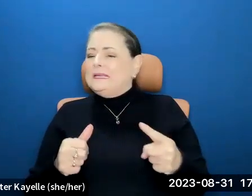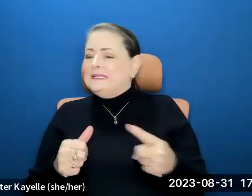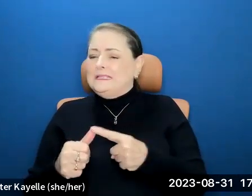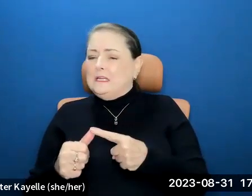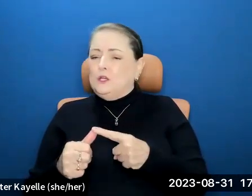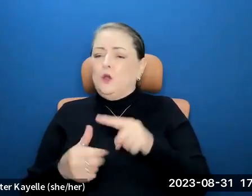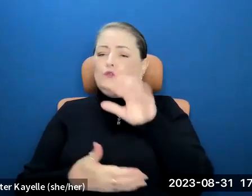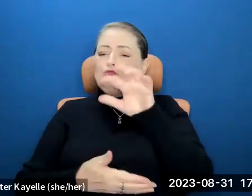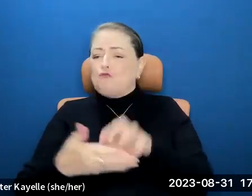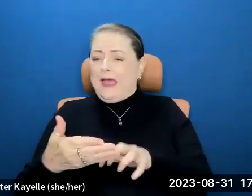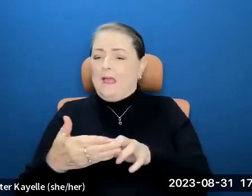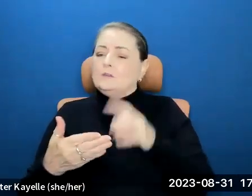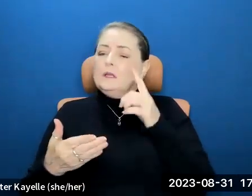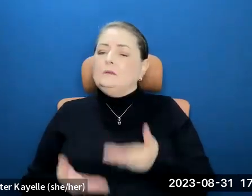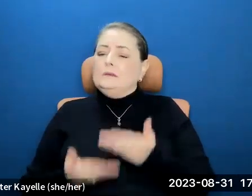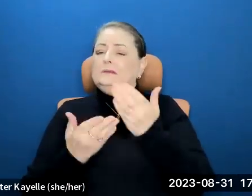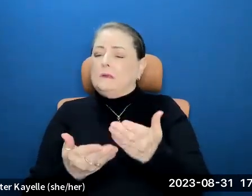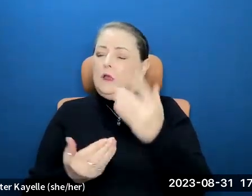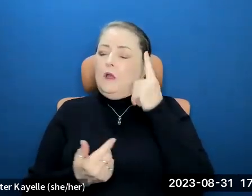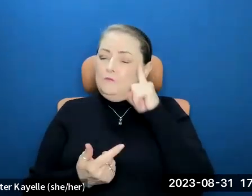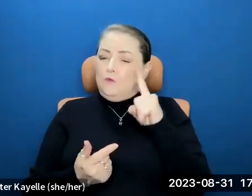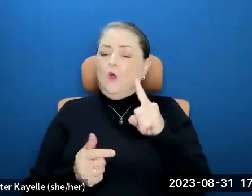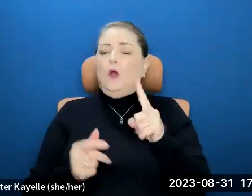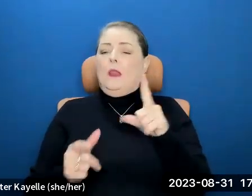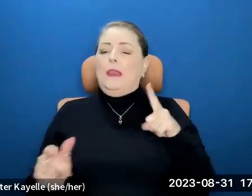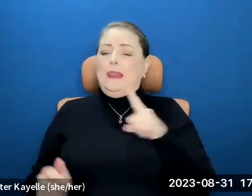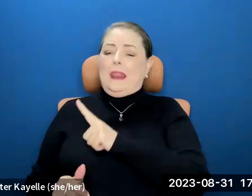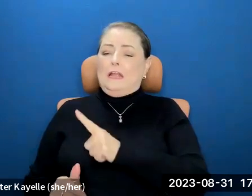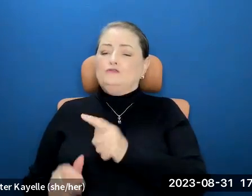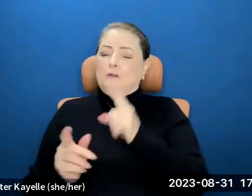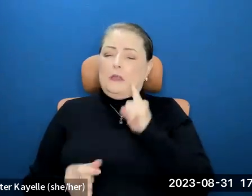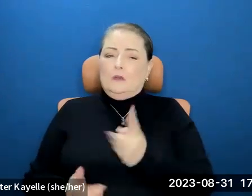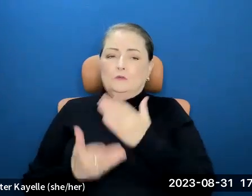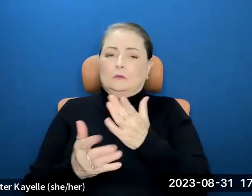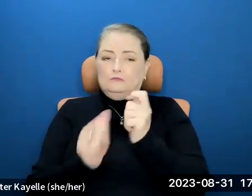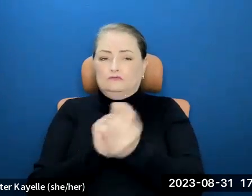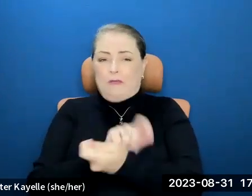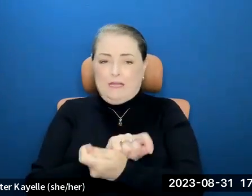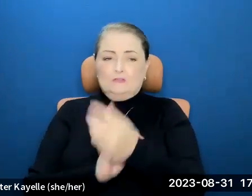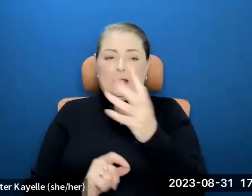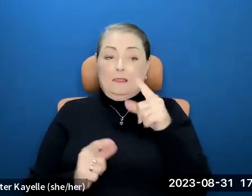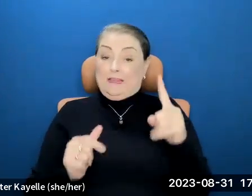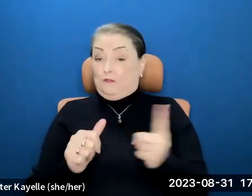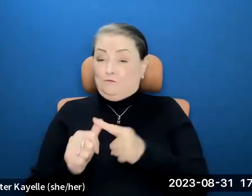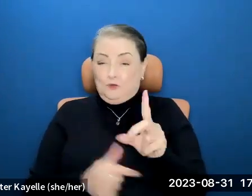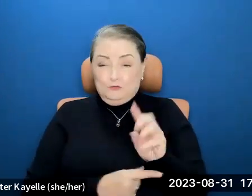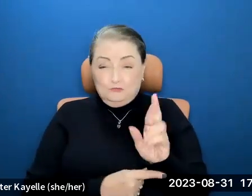for legislative change as a reminder this is the first round of recommendations and we will be doing another round next year